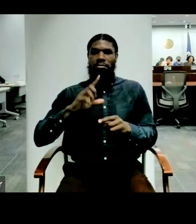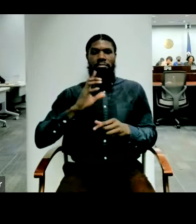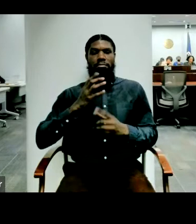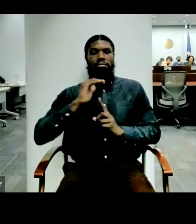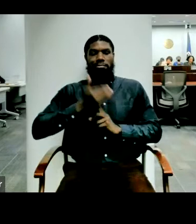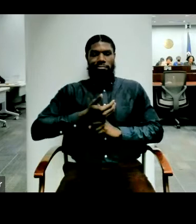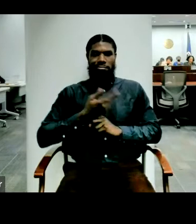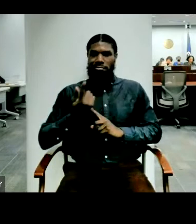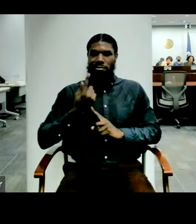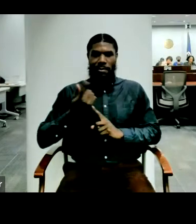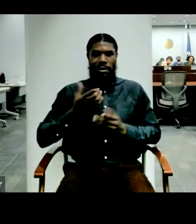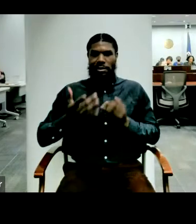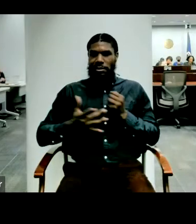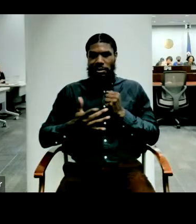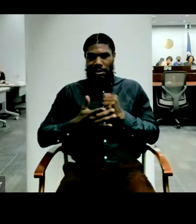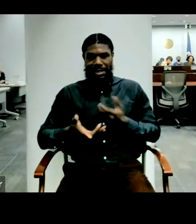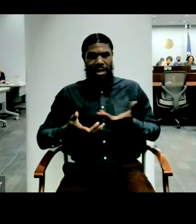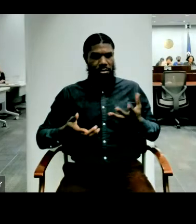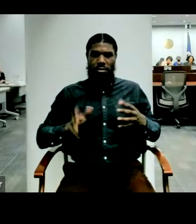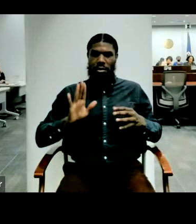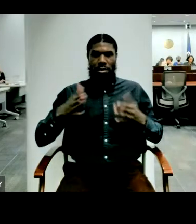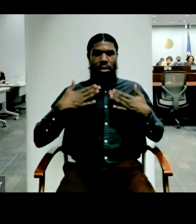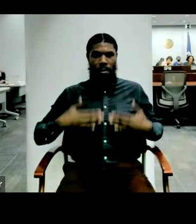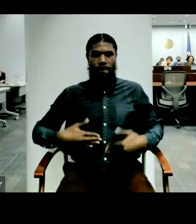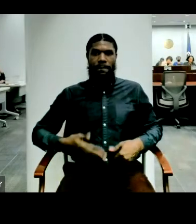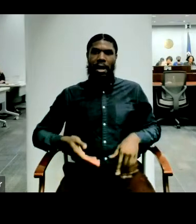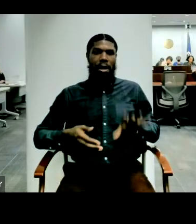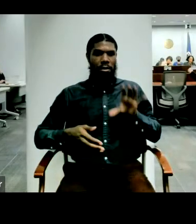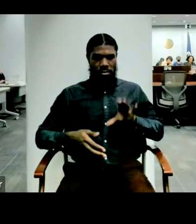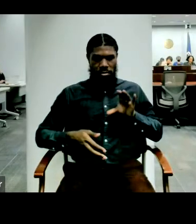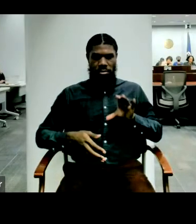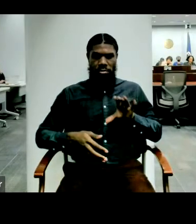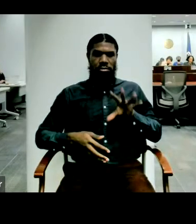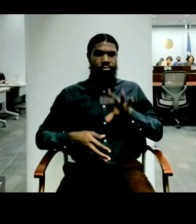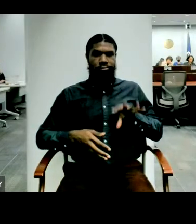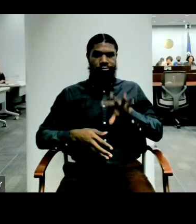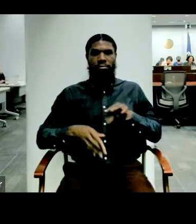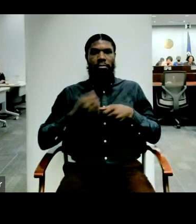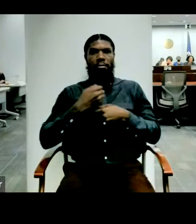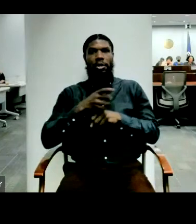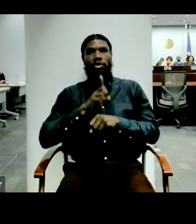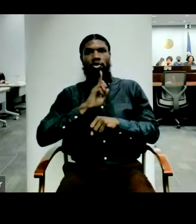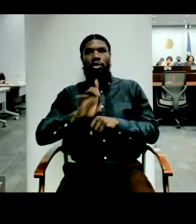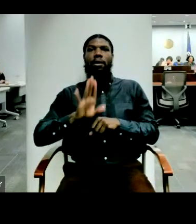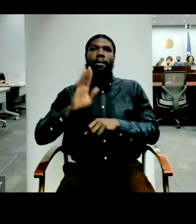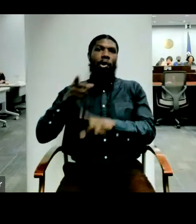that continually tracks them to make sure they are hitting pre-established targets of doing this many